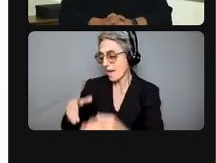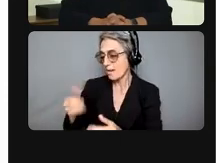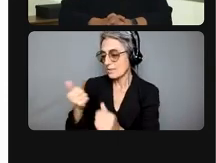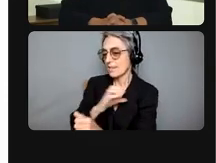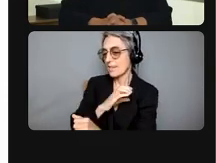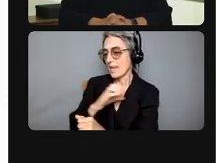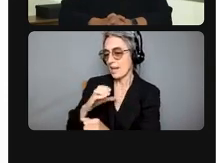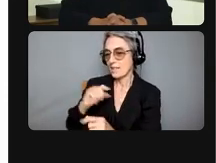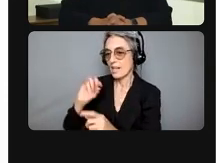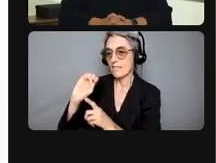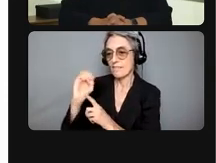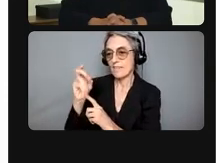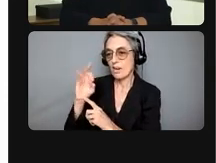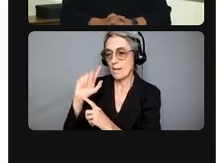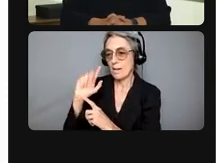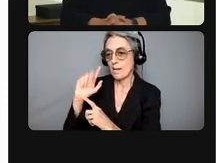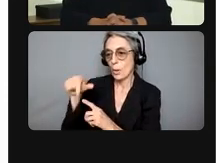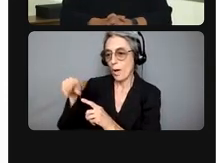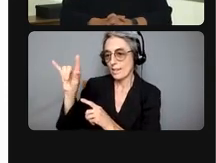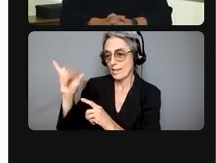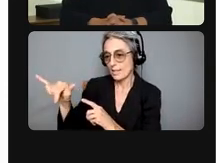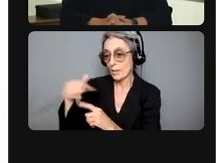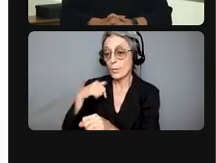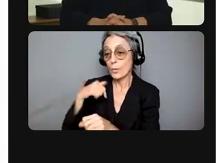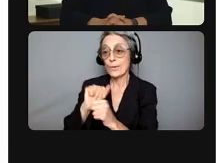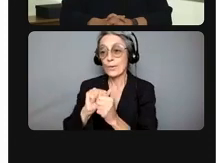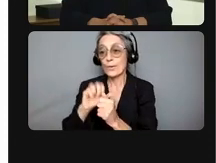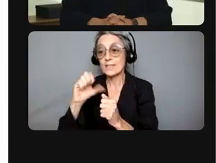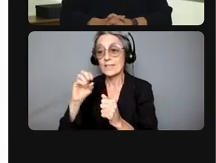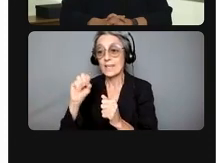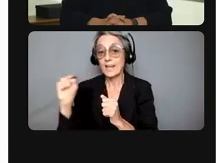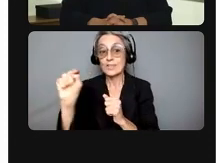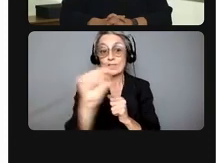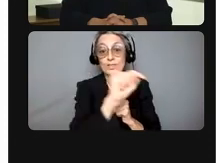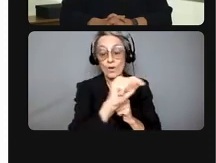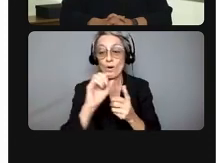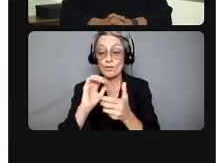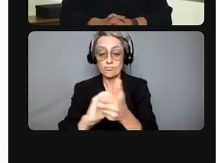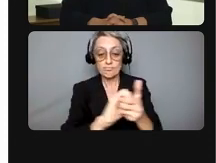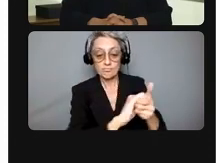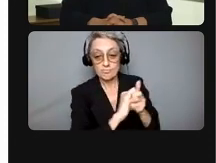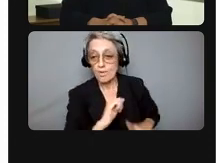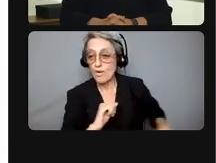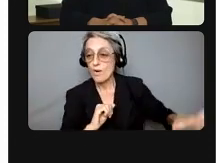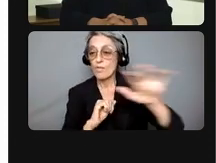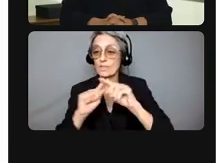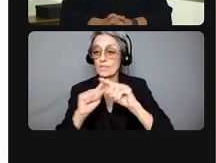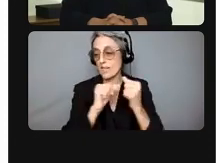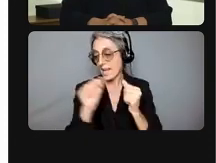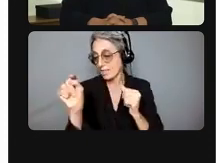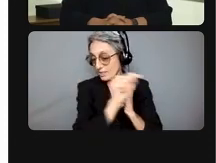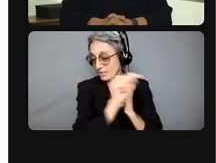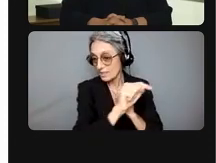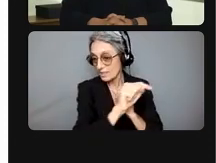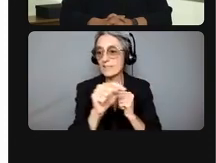and we work very closely with CSOs across the agencies to deliver on President Biden's sustainability plan.